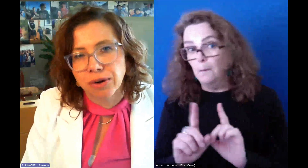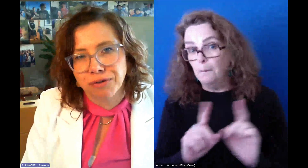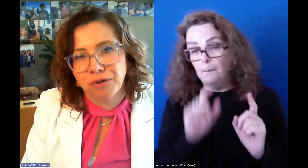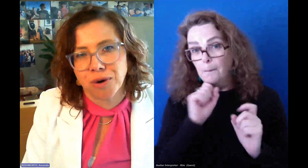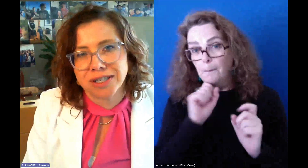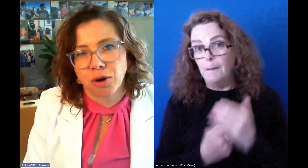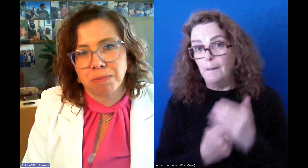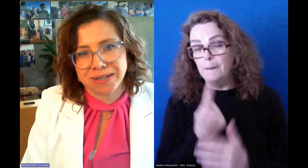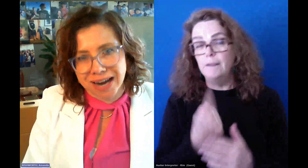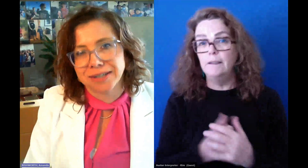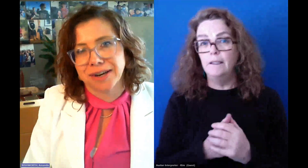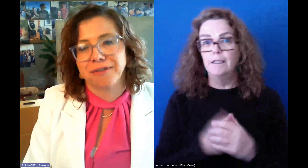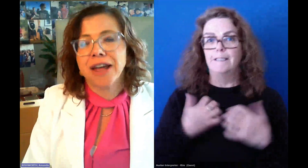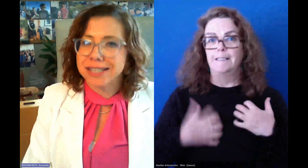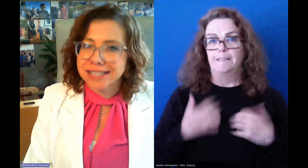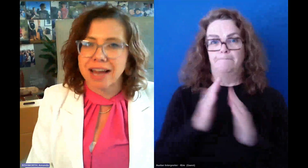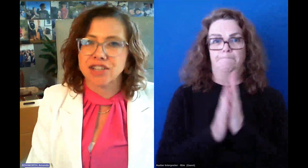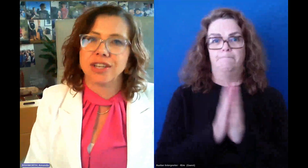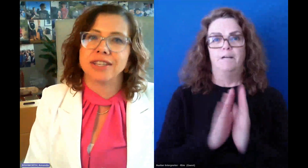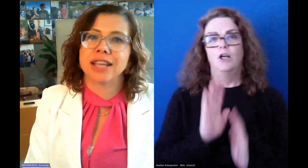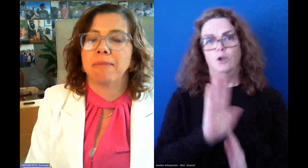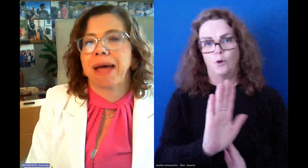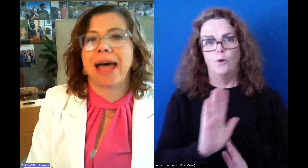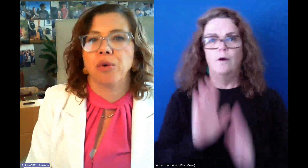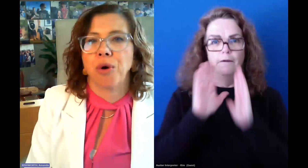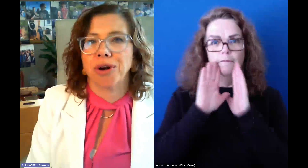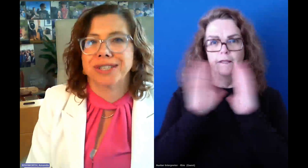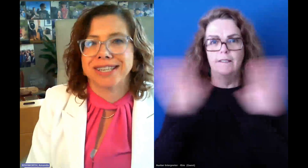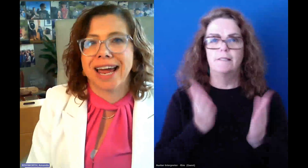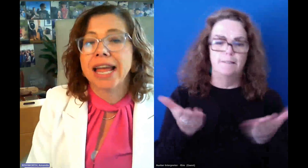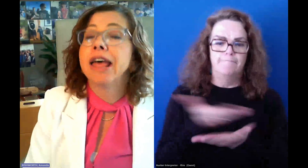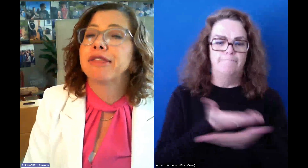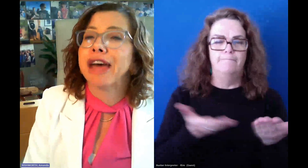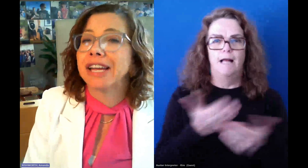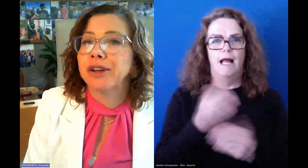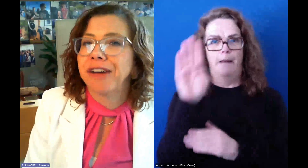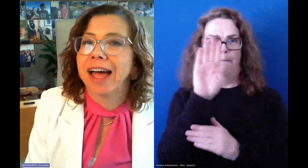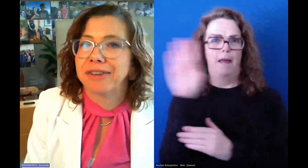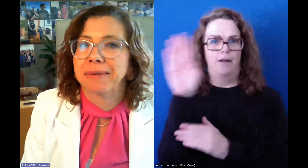look forward to your productive discussions and panel work today. Thank you for having